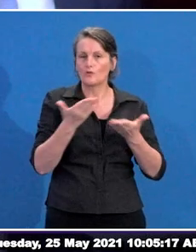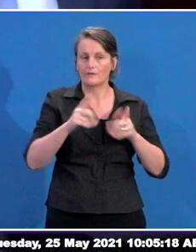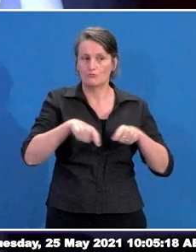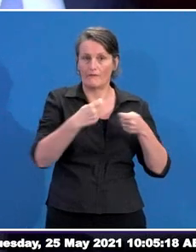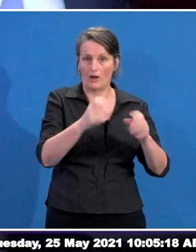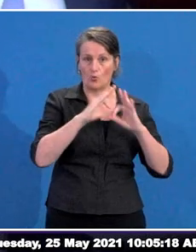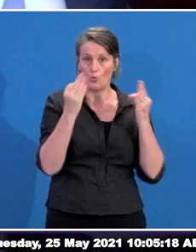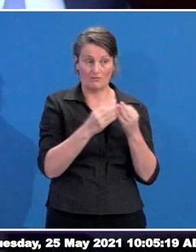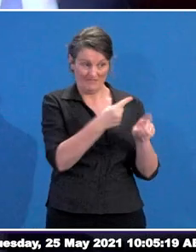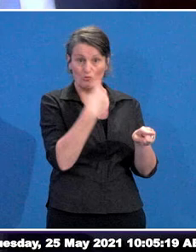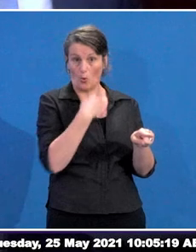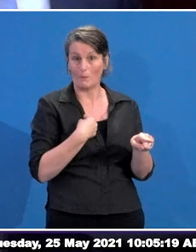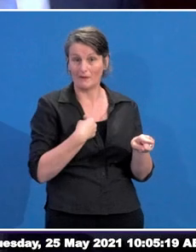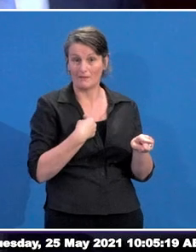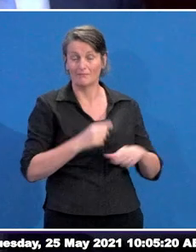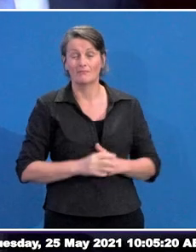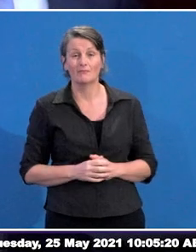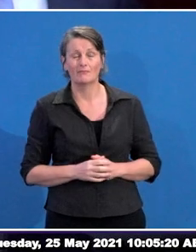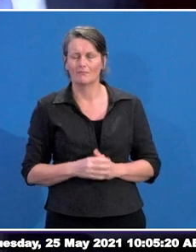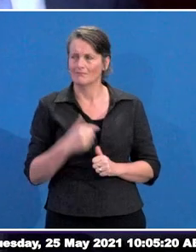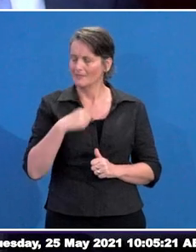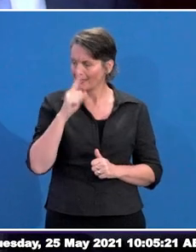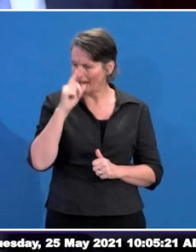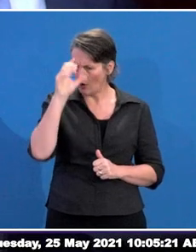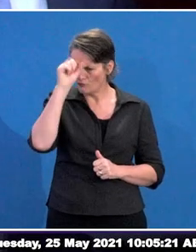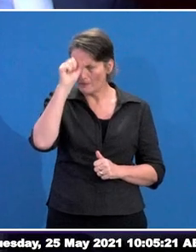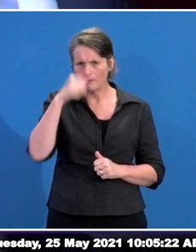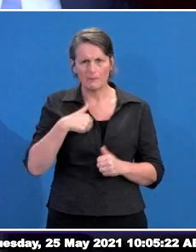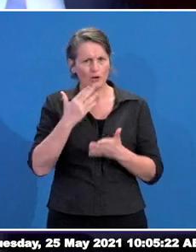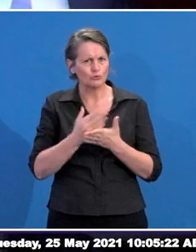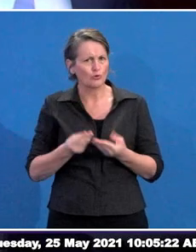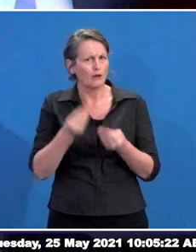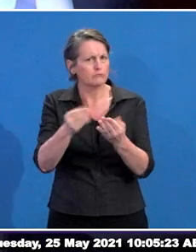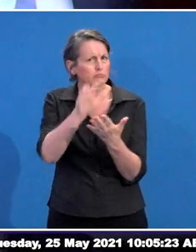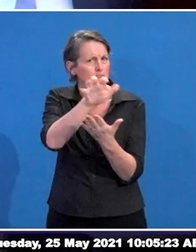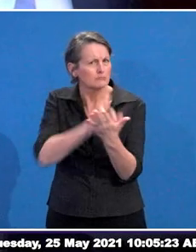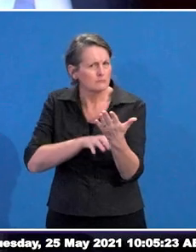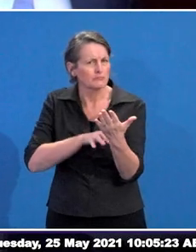and I can't remember, I'm sure I've submitted it in evidence because I took notes of that conversation.